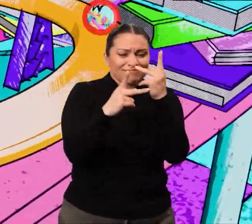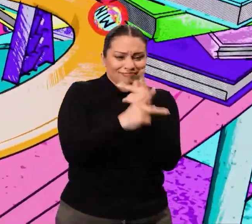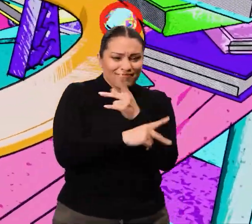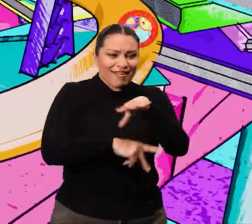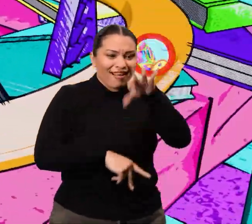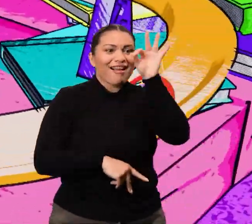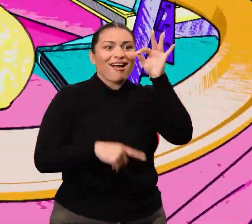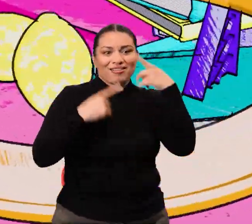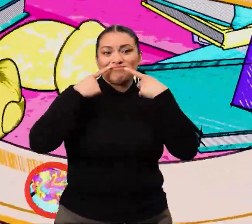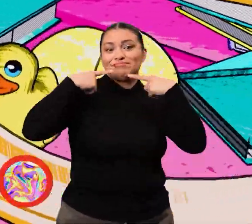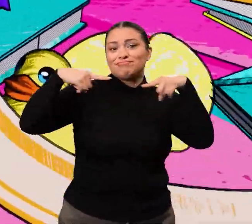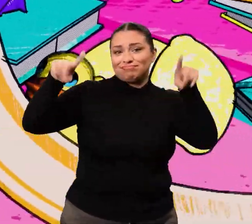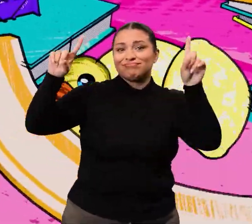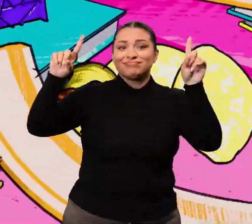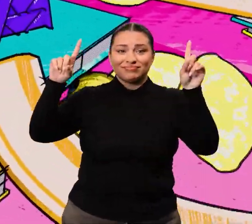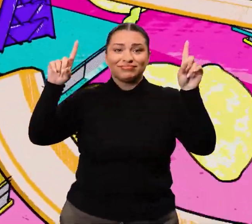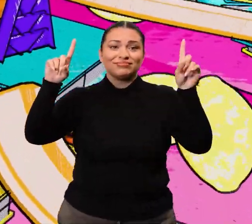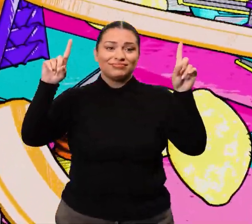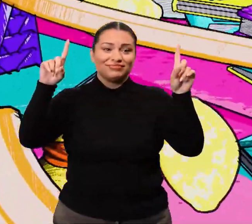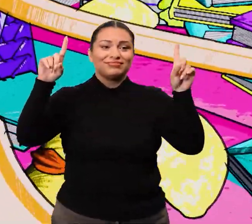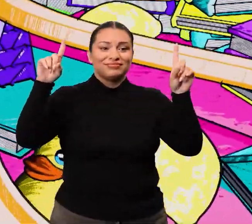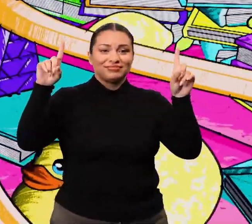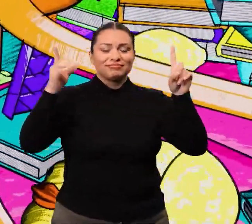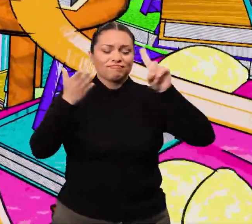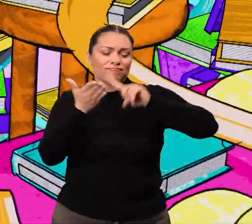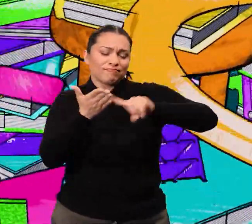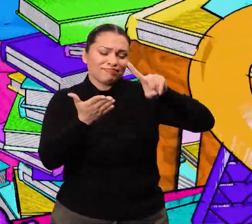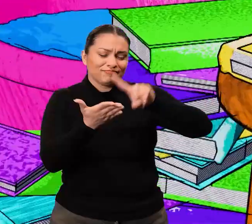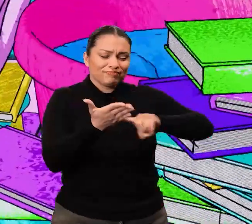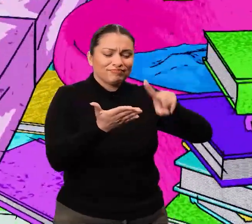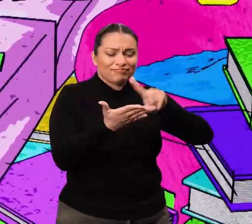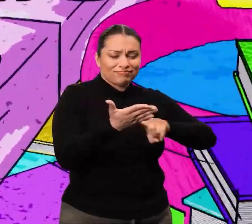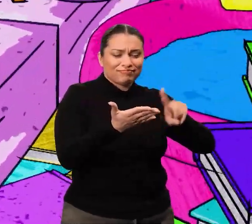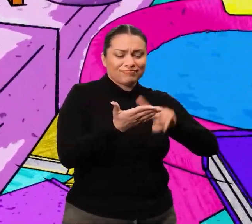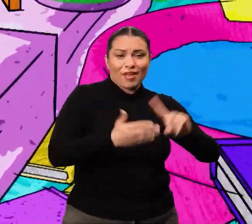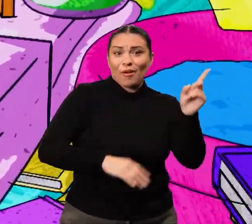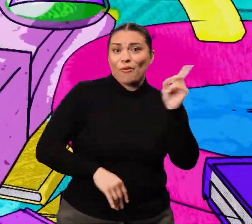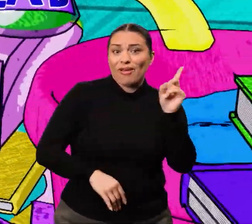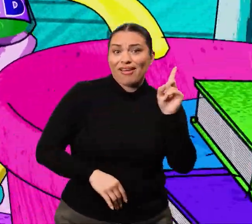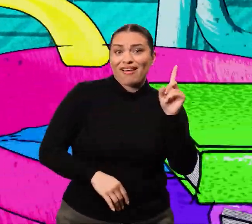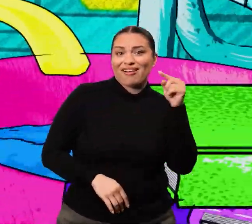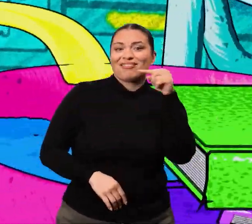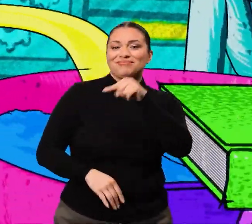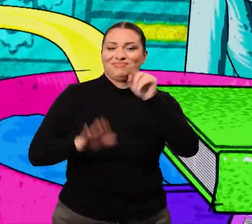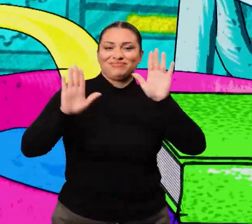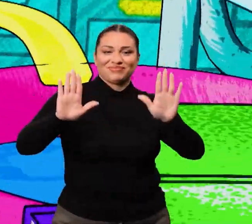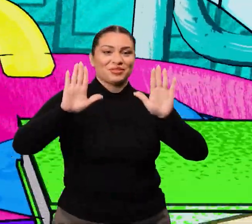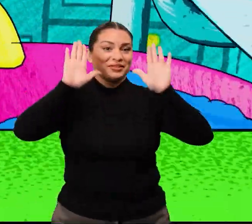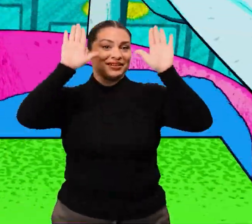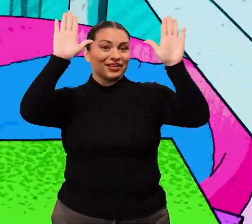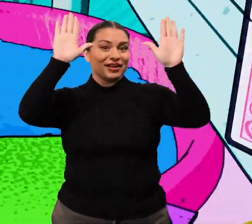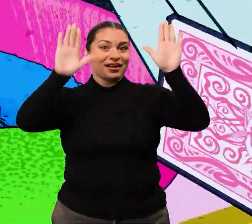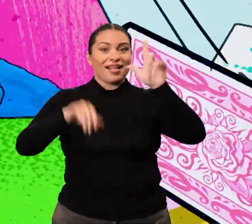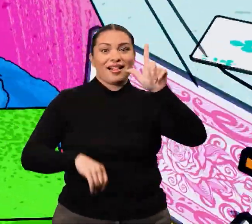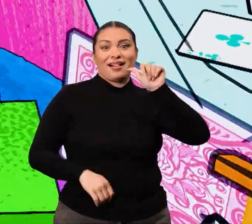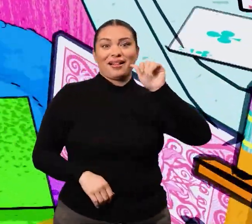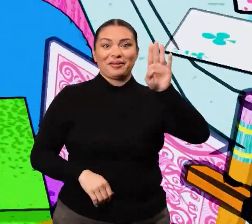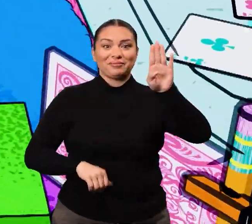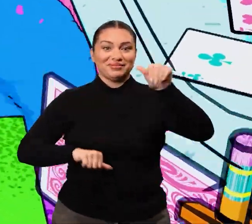We can figure it out. Let's investigate in the universe